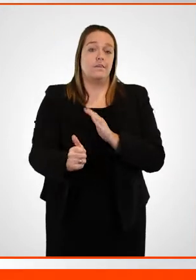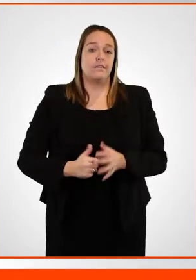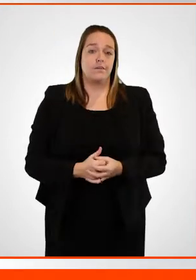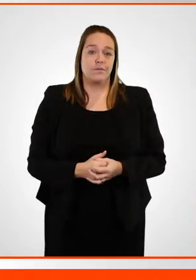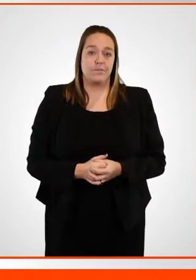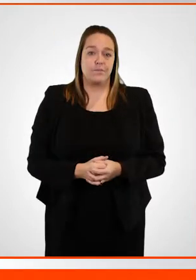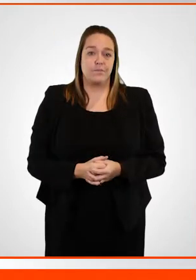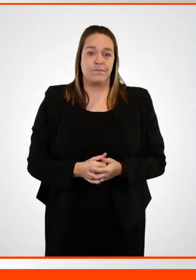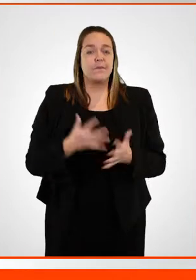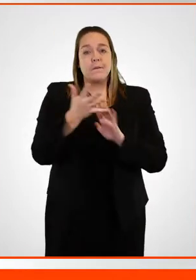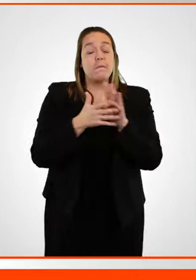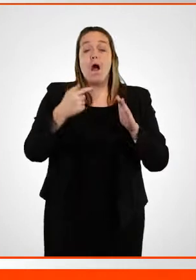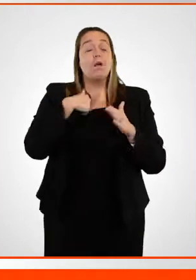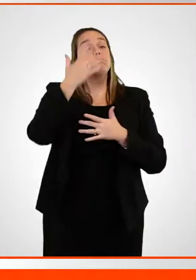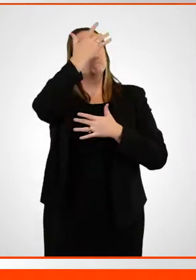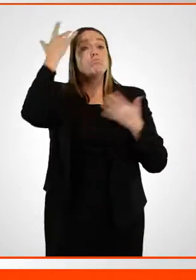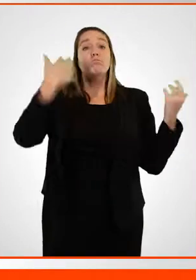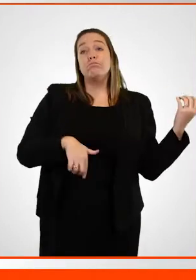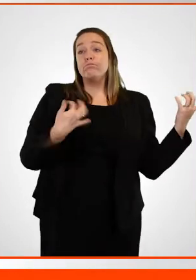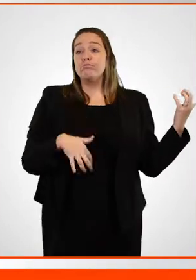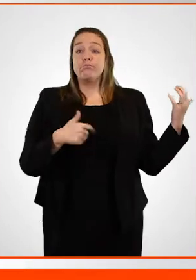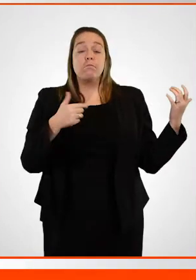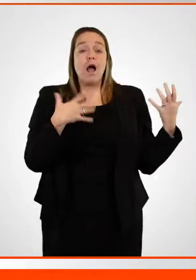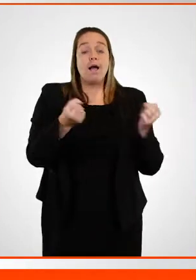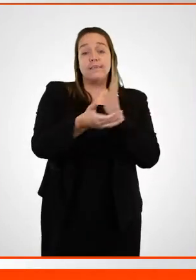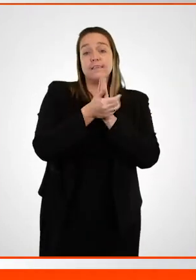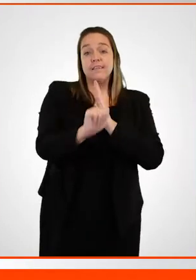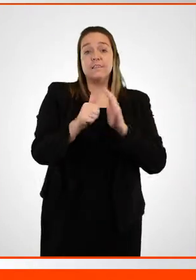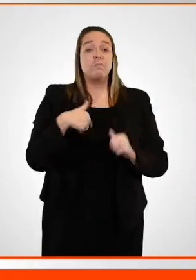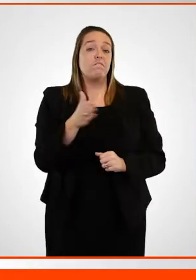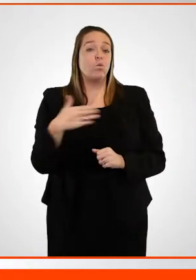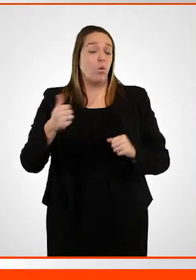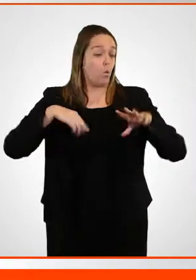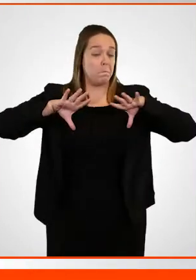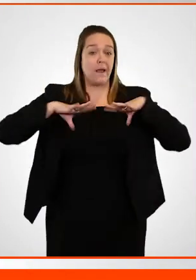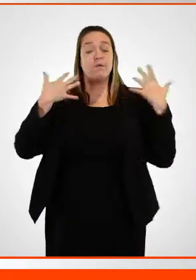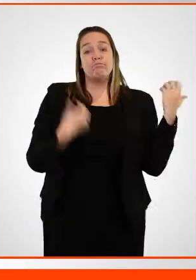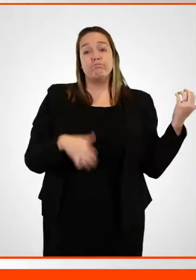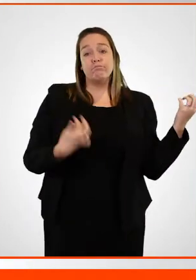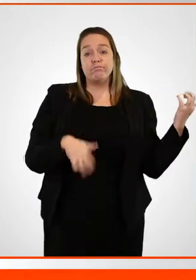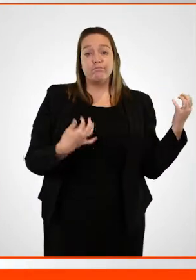where I'm not thinking about what I'm doing, I'm competent at it, I'm fluent, I'm automatic and I'm doing it